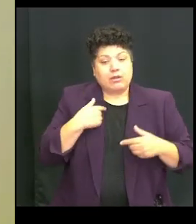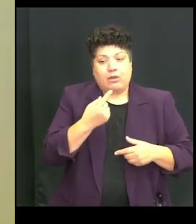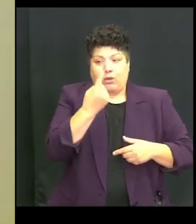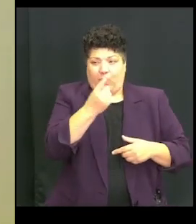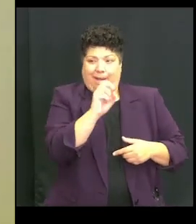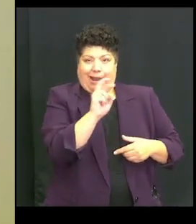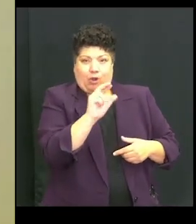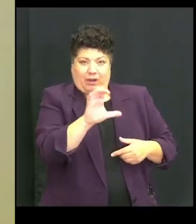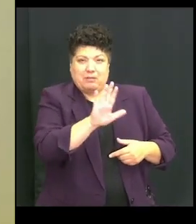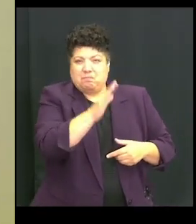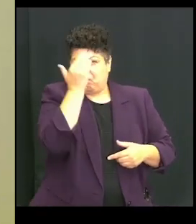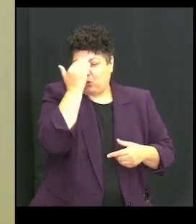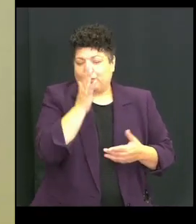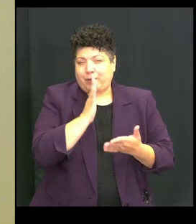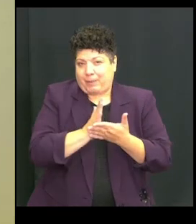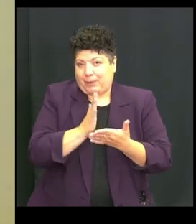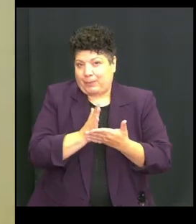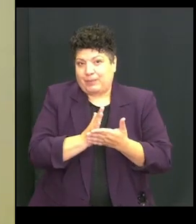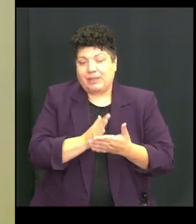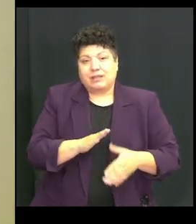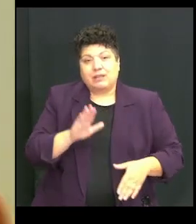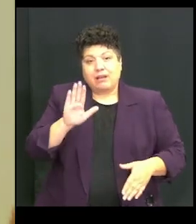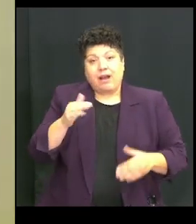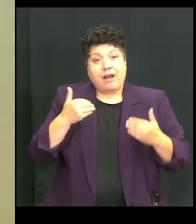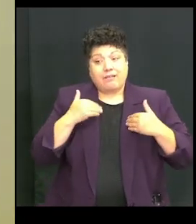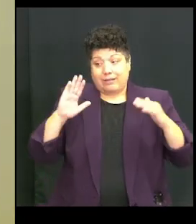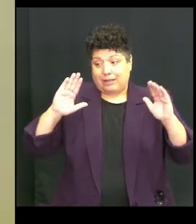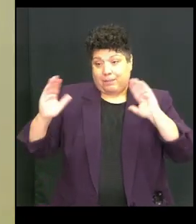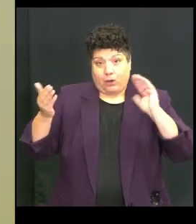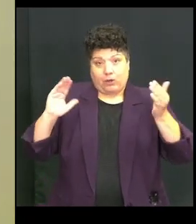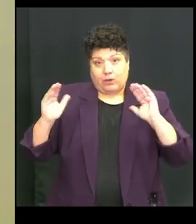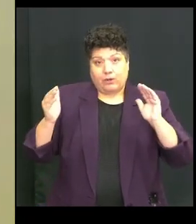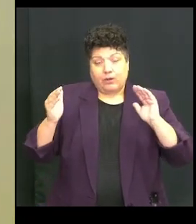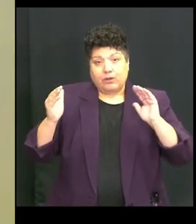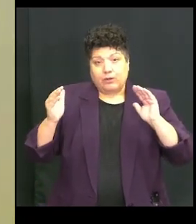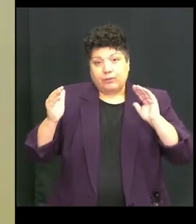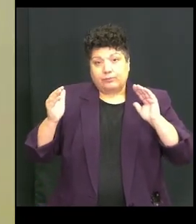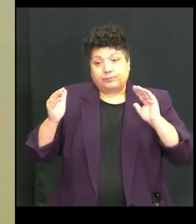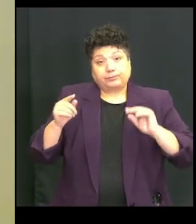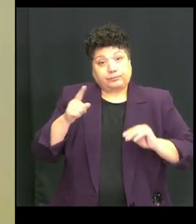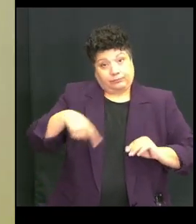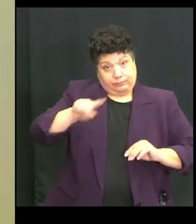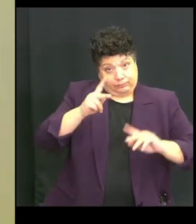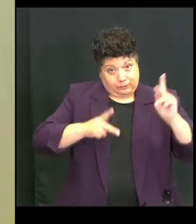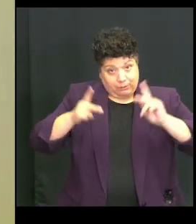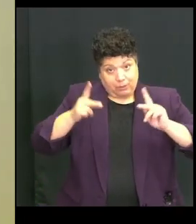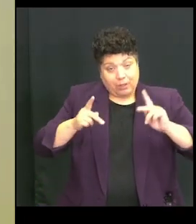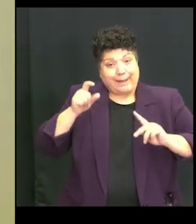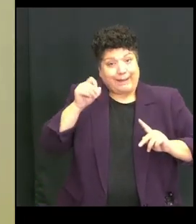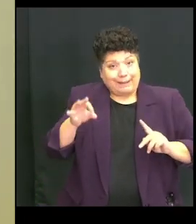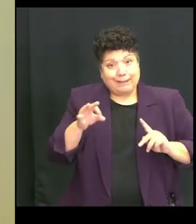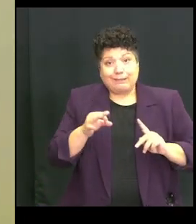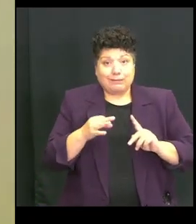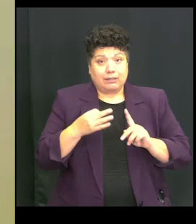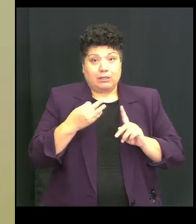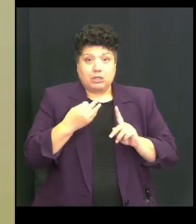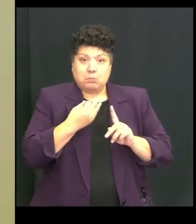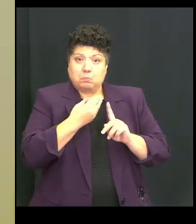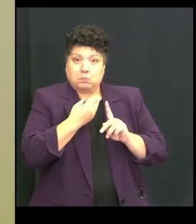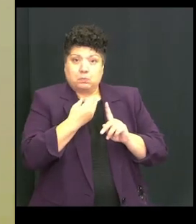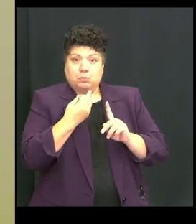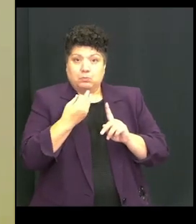that compares essentially how susceptible people are to persuasive arguments on a political issue